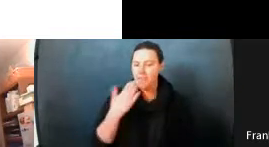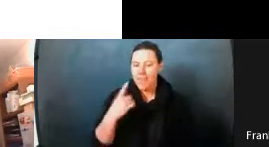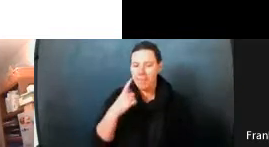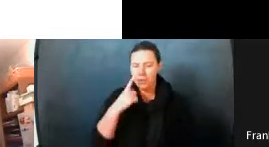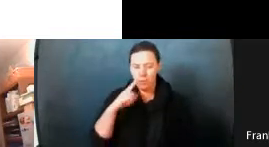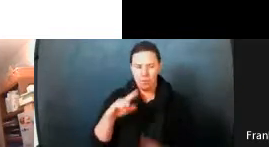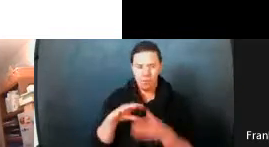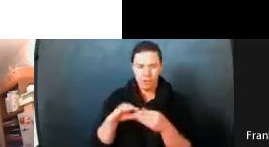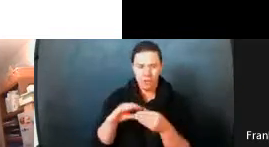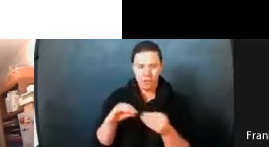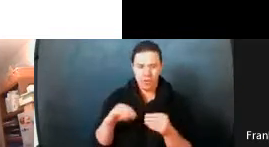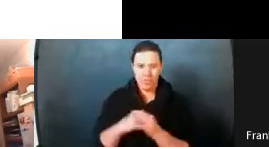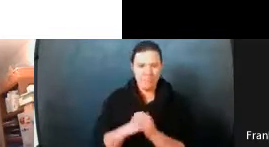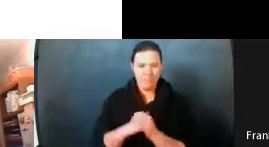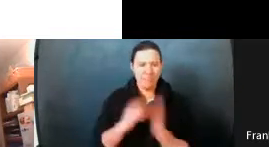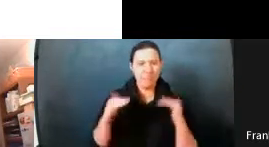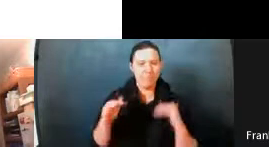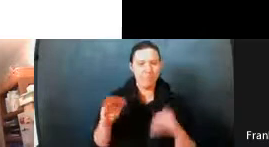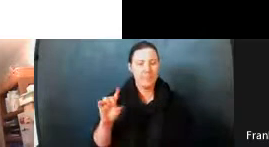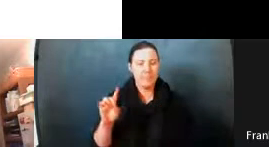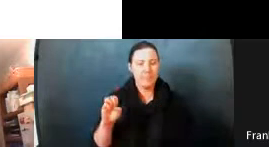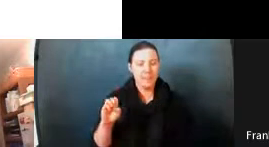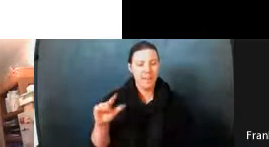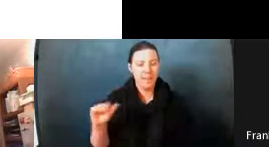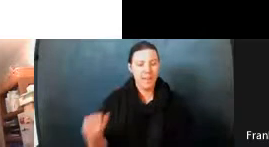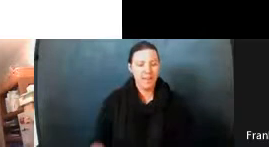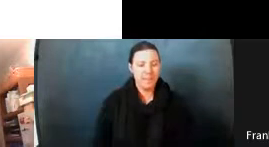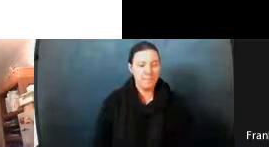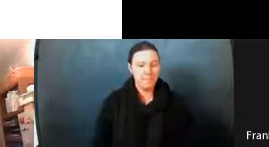Della, will you unmute and please share?